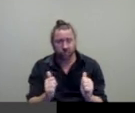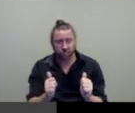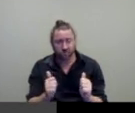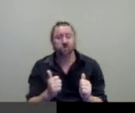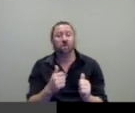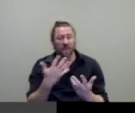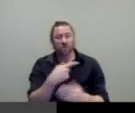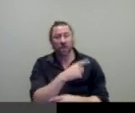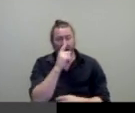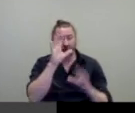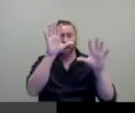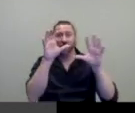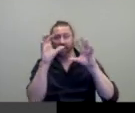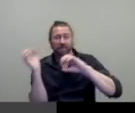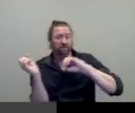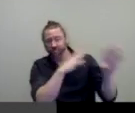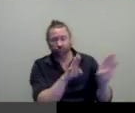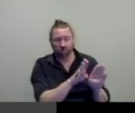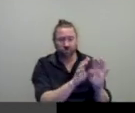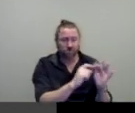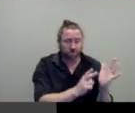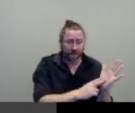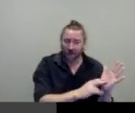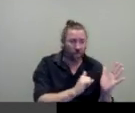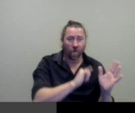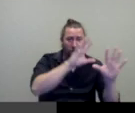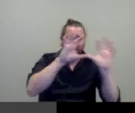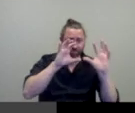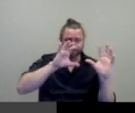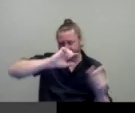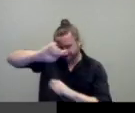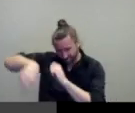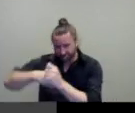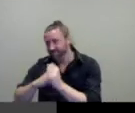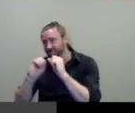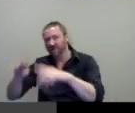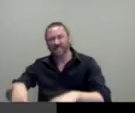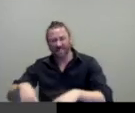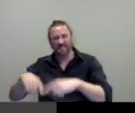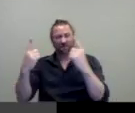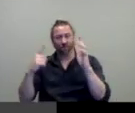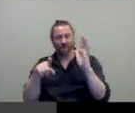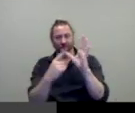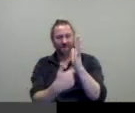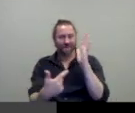pull them apart and chuck them in the dumpster or maybe turn them into another work of art